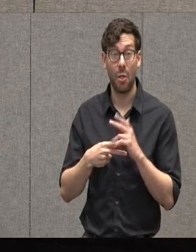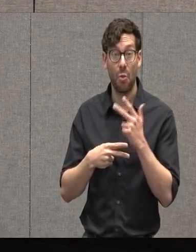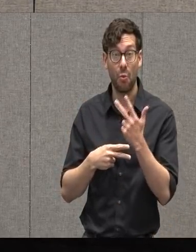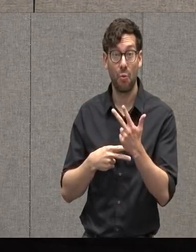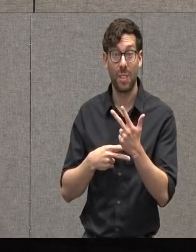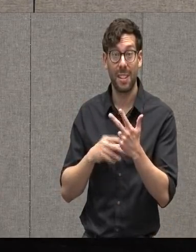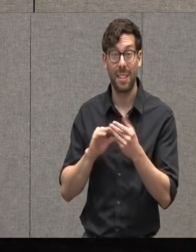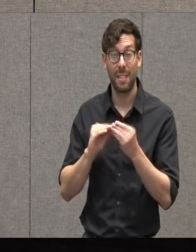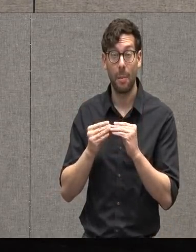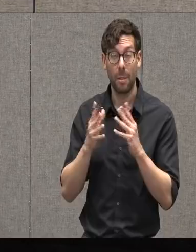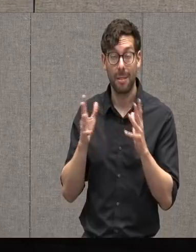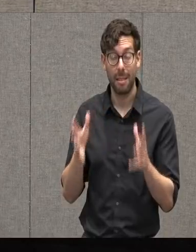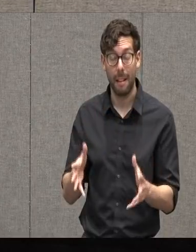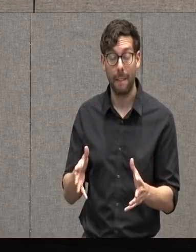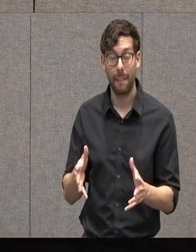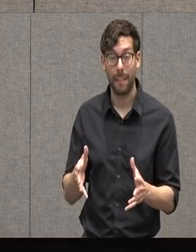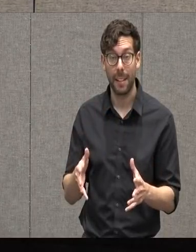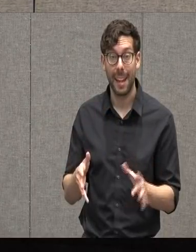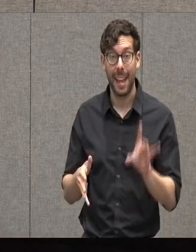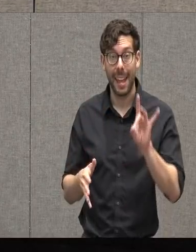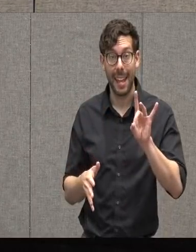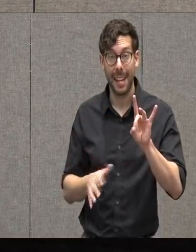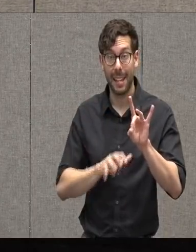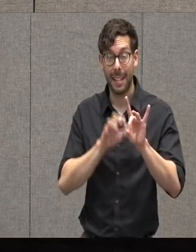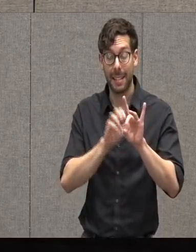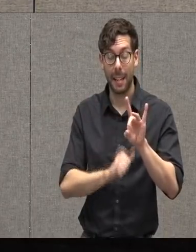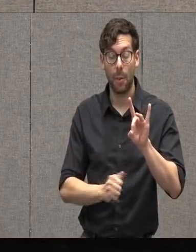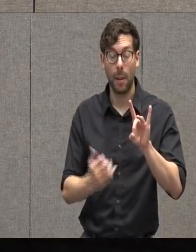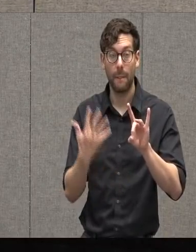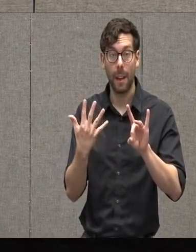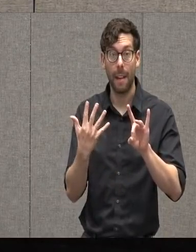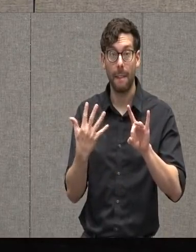So eight take away five equals three.